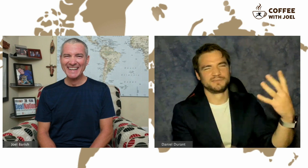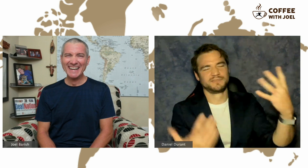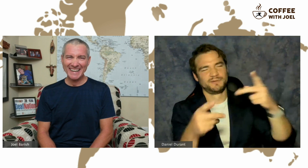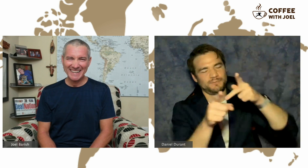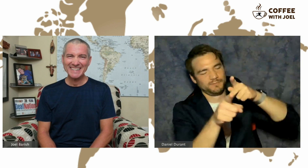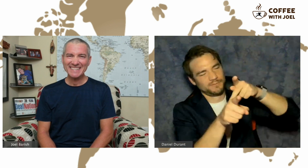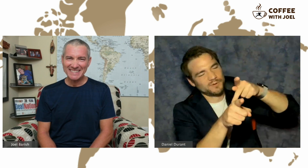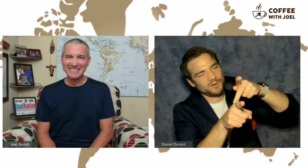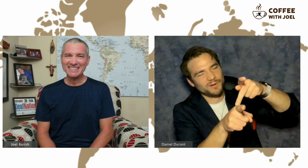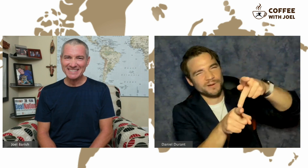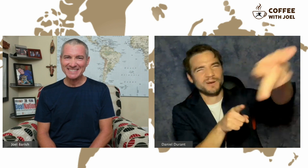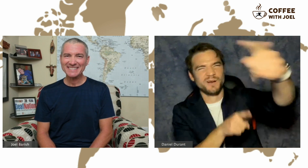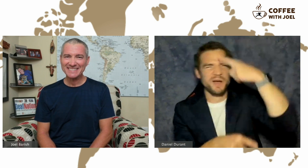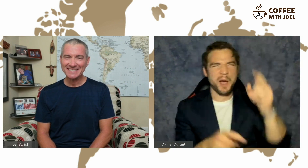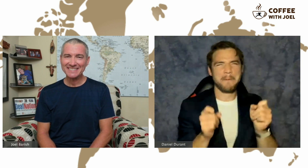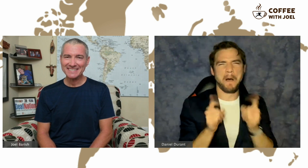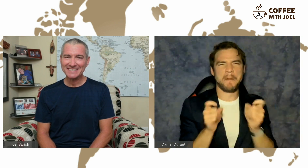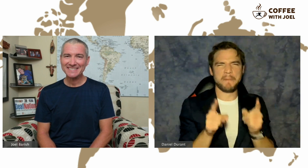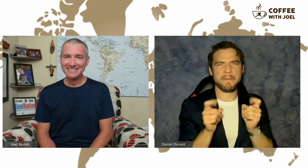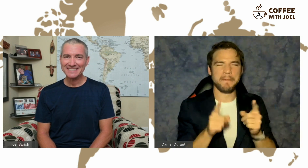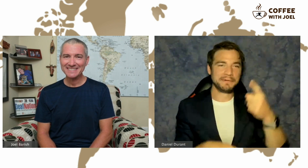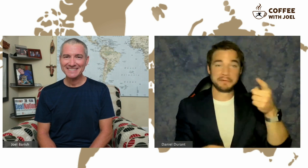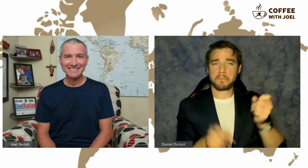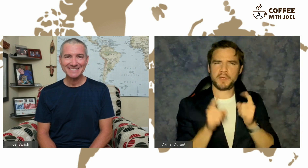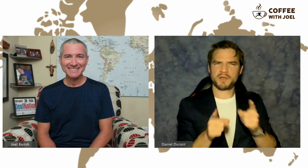because he’s a pure improv actor.